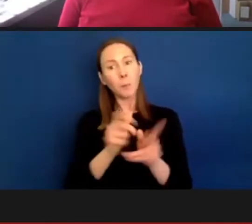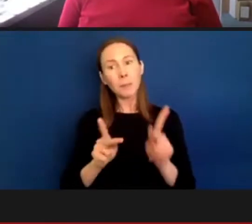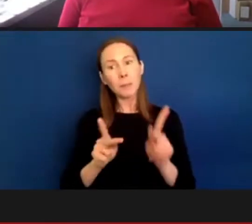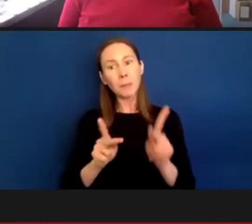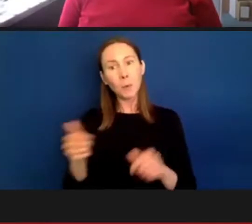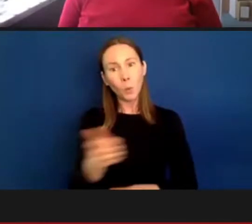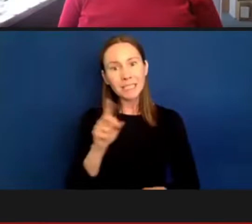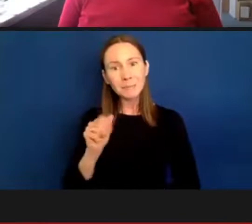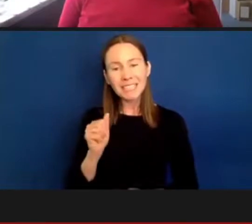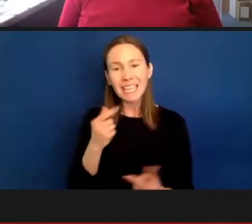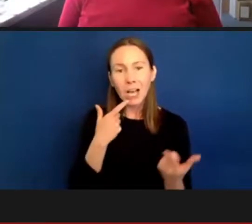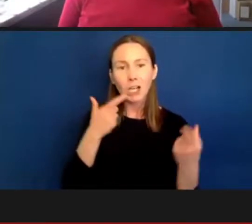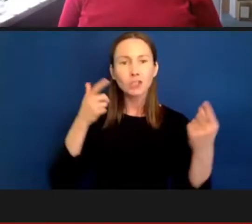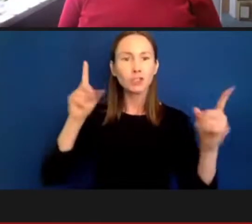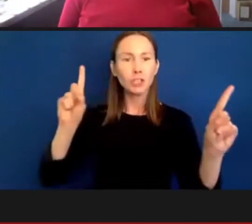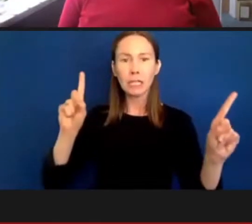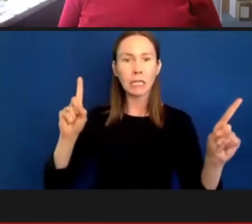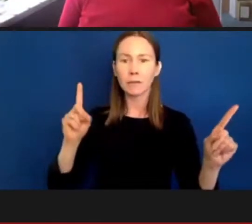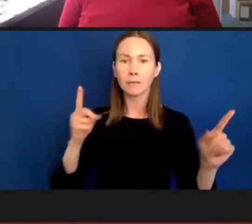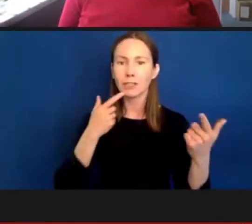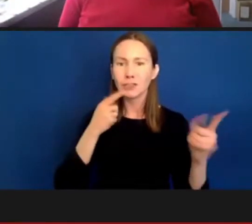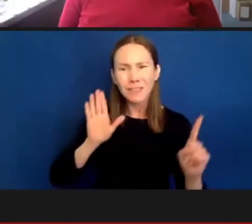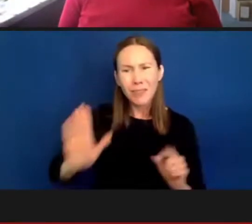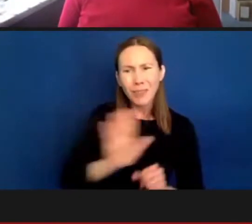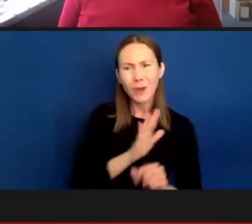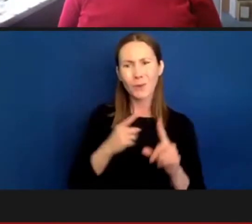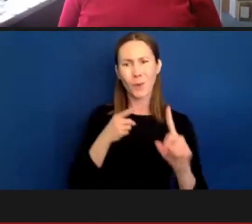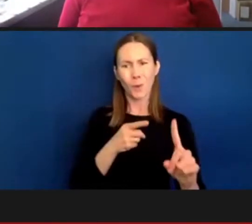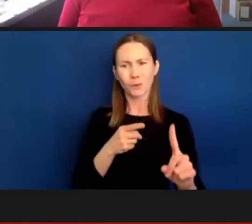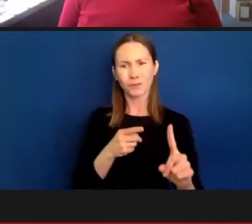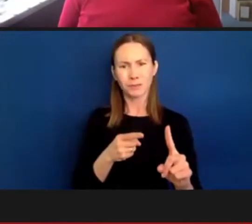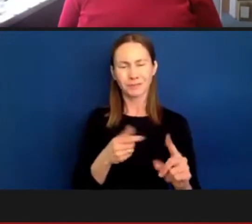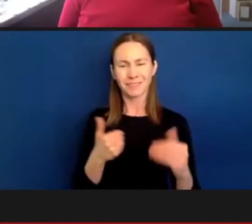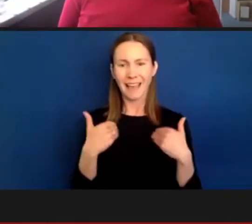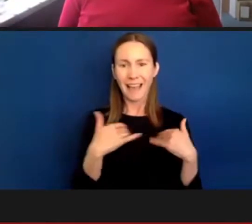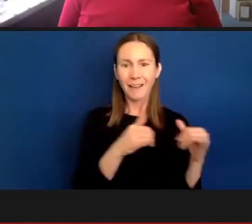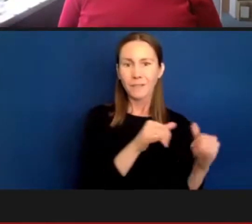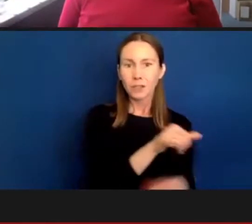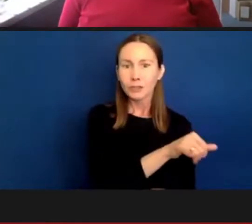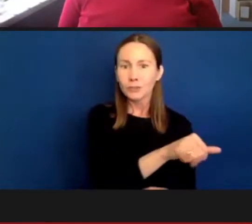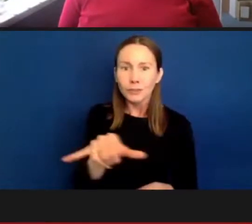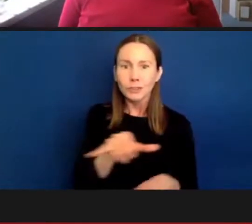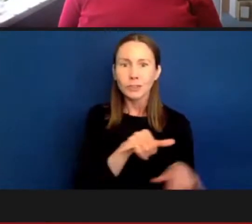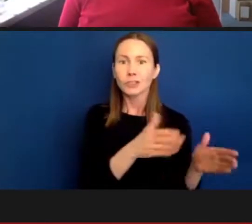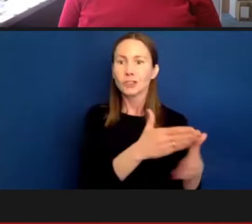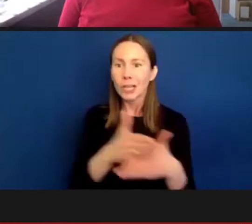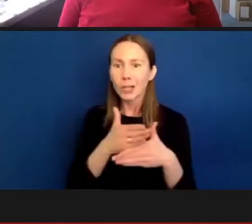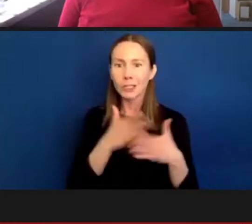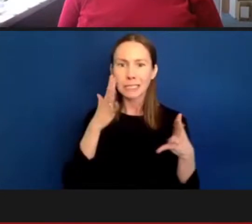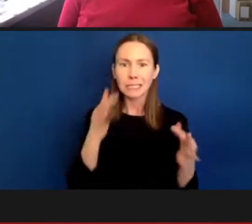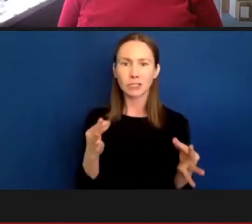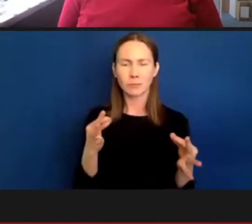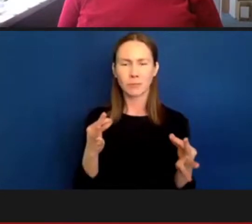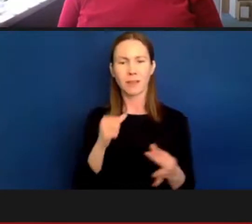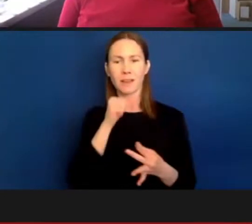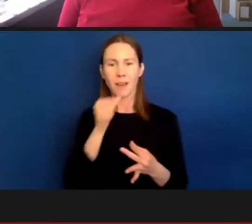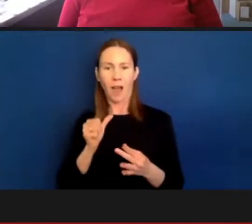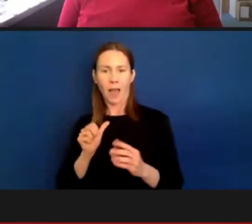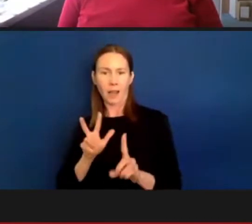achieve their goals and engage in shared decision making, not put upon them what your goals might be for them.